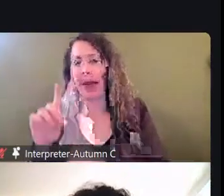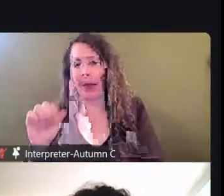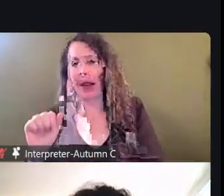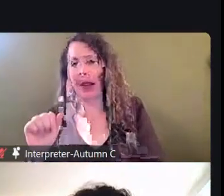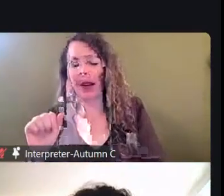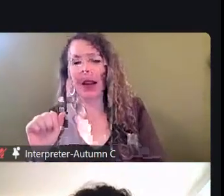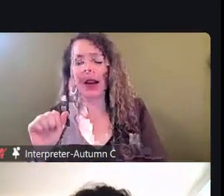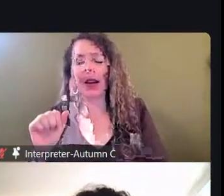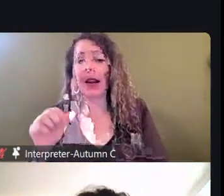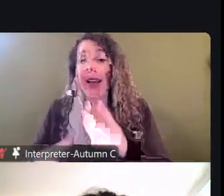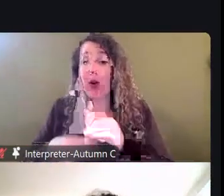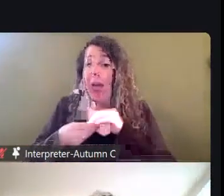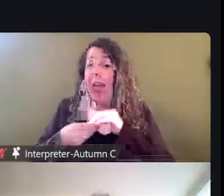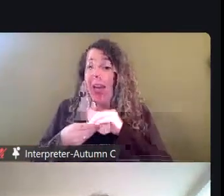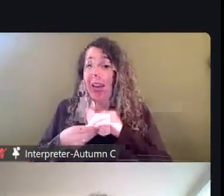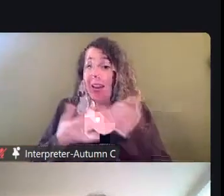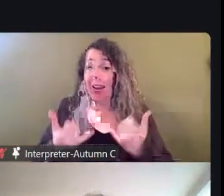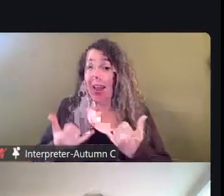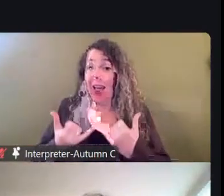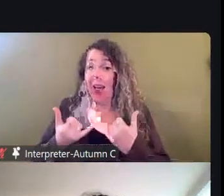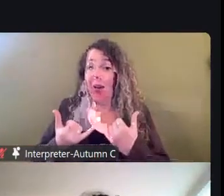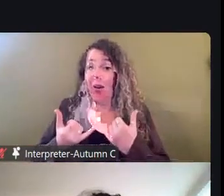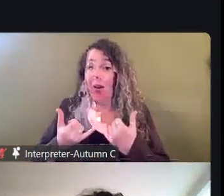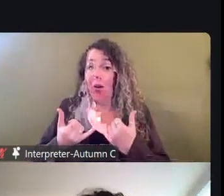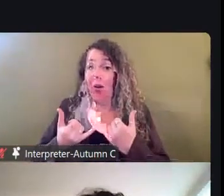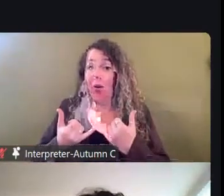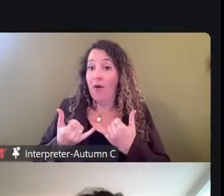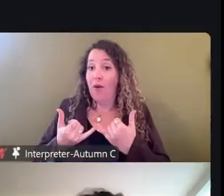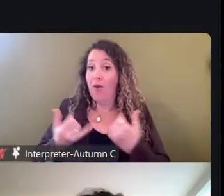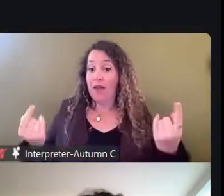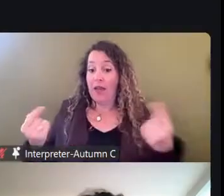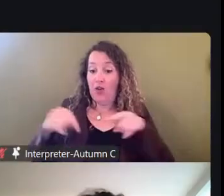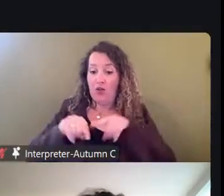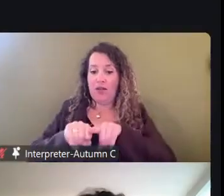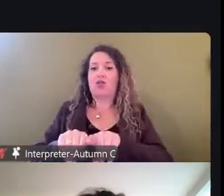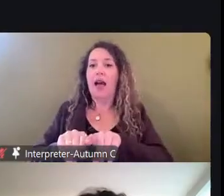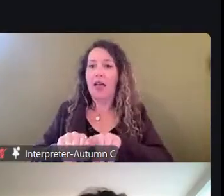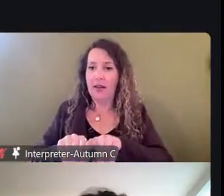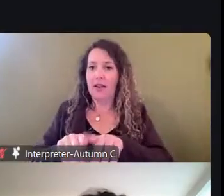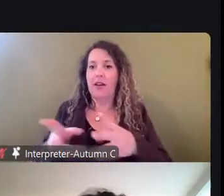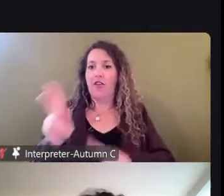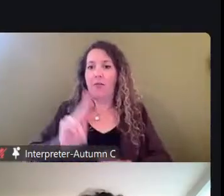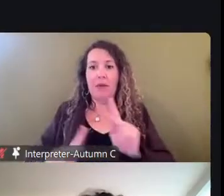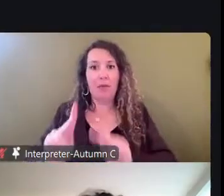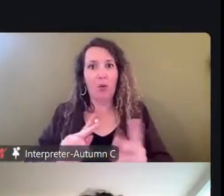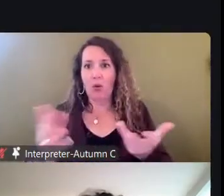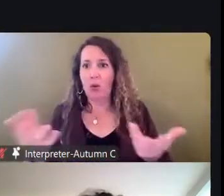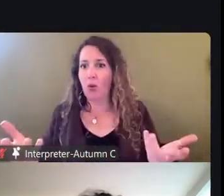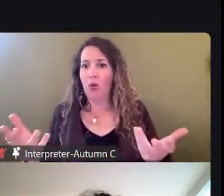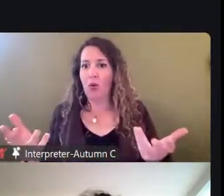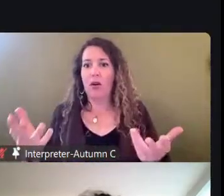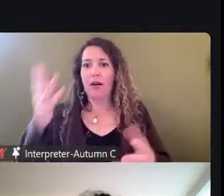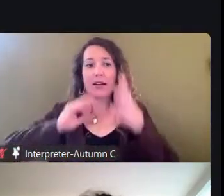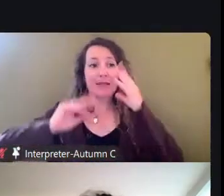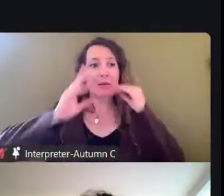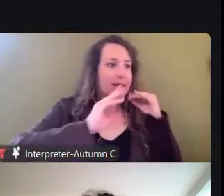there's now this additional the intersectionality of folks who are experiencing all these things at one time.